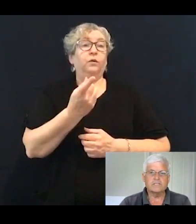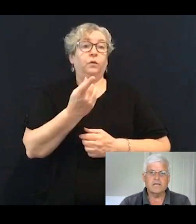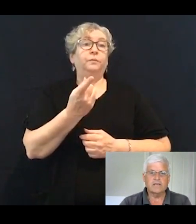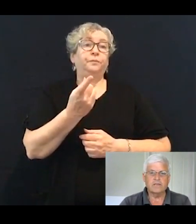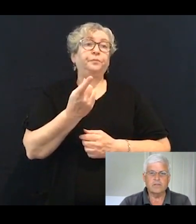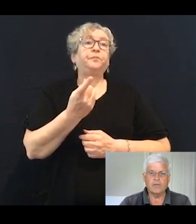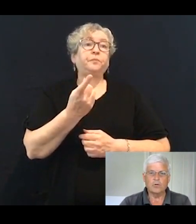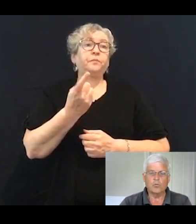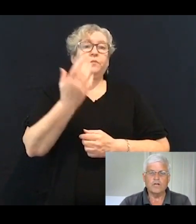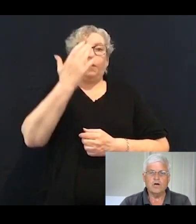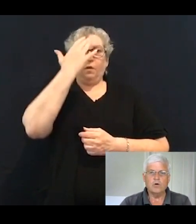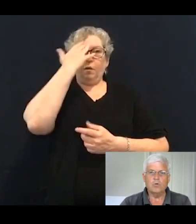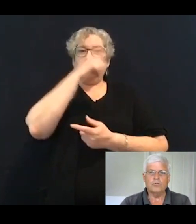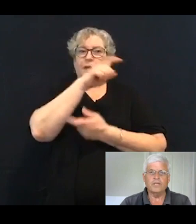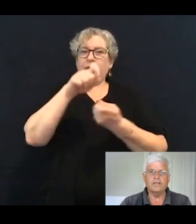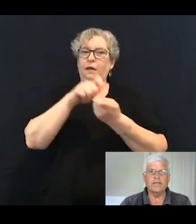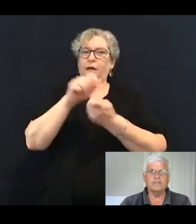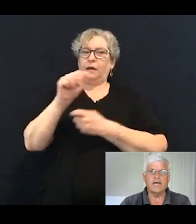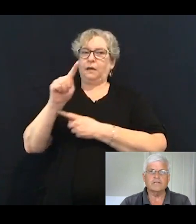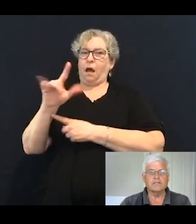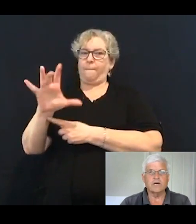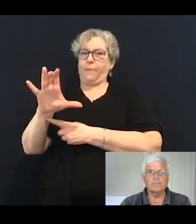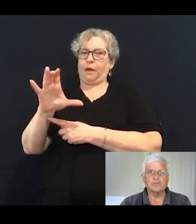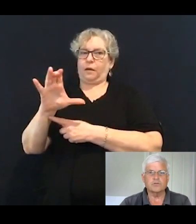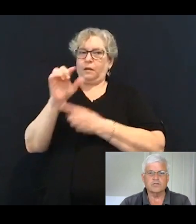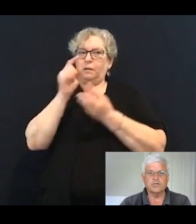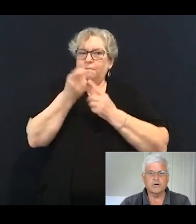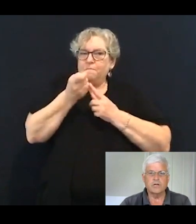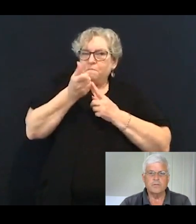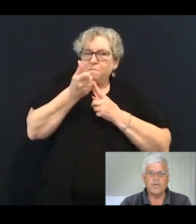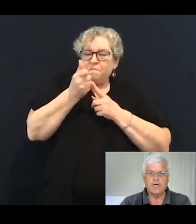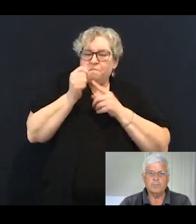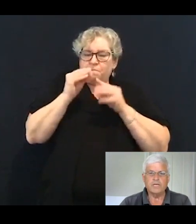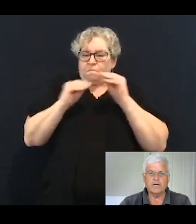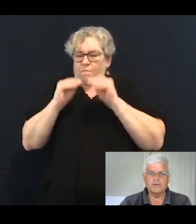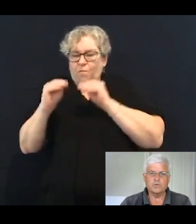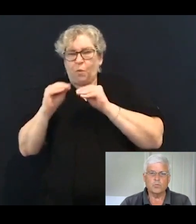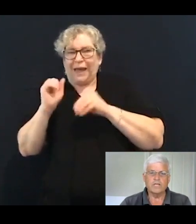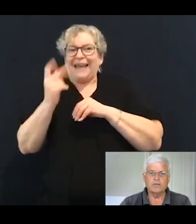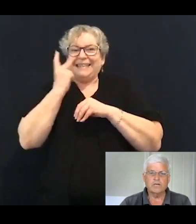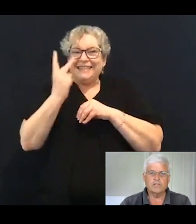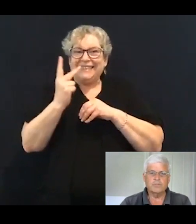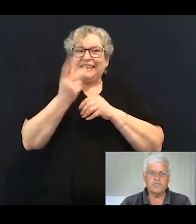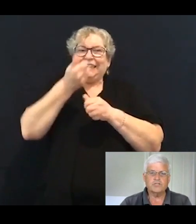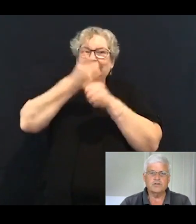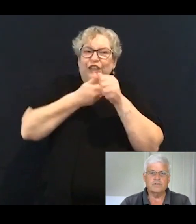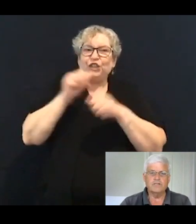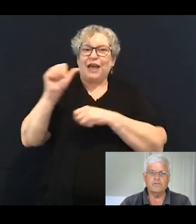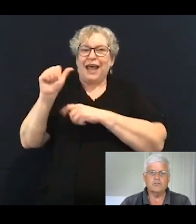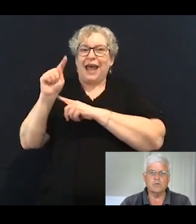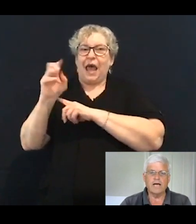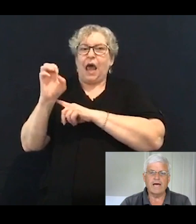know the exact atomic structure because we can look at the position of individual atoms